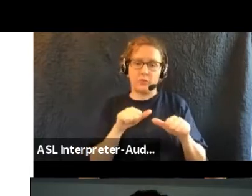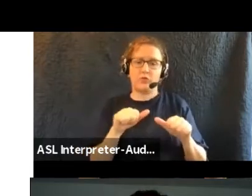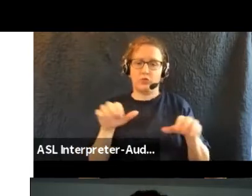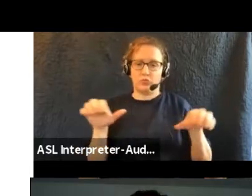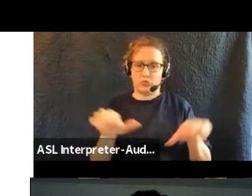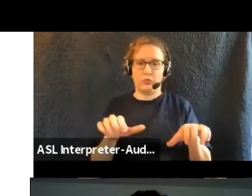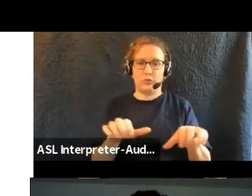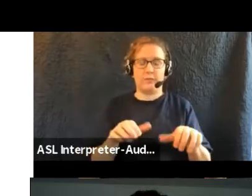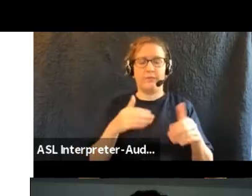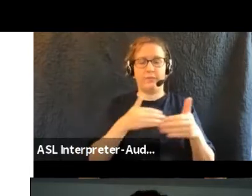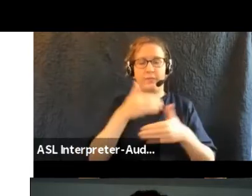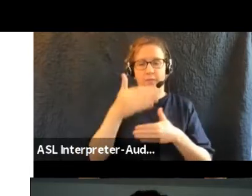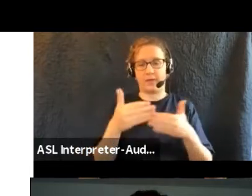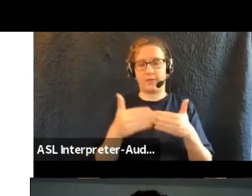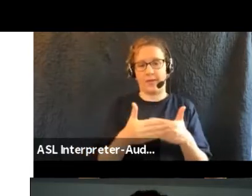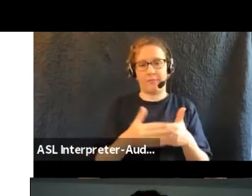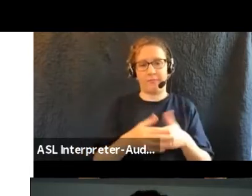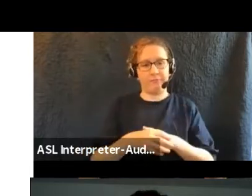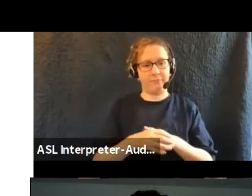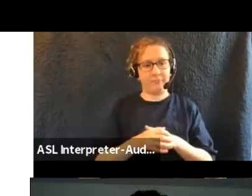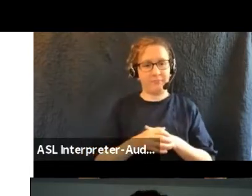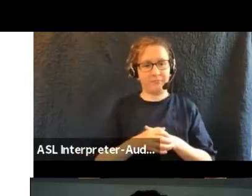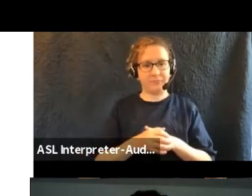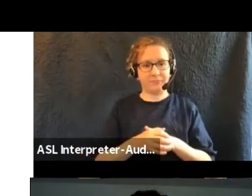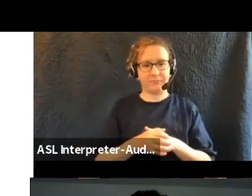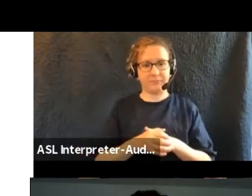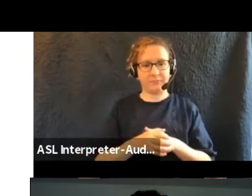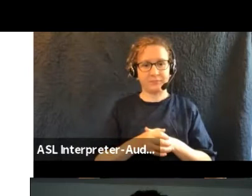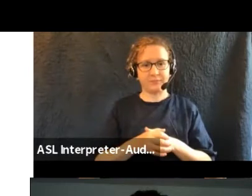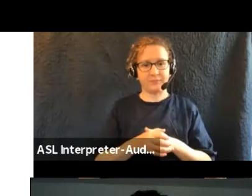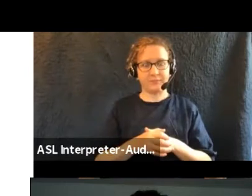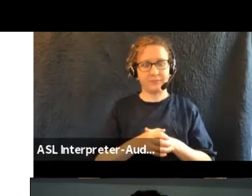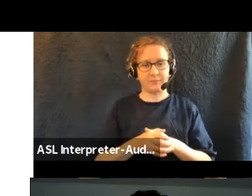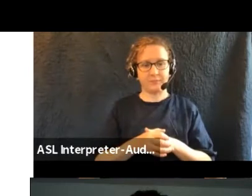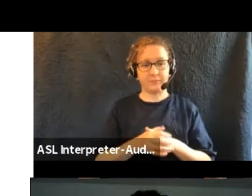Next slide, please.